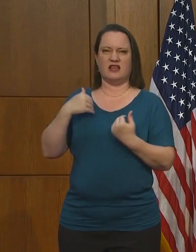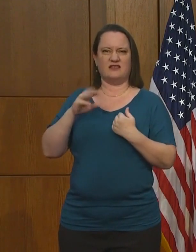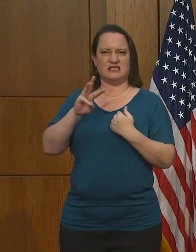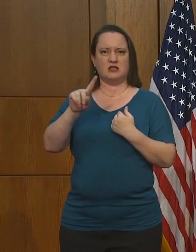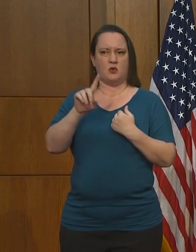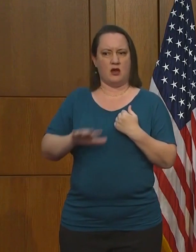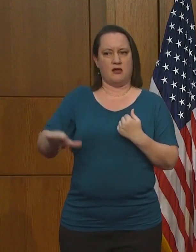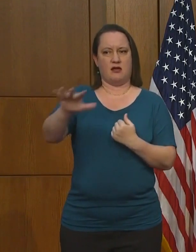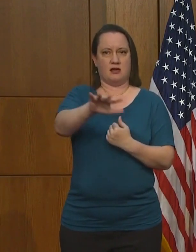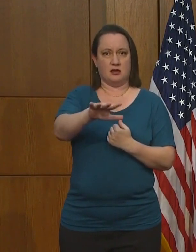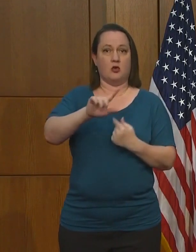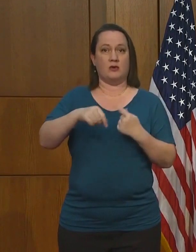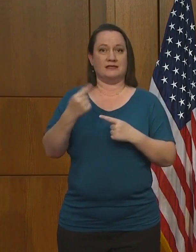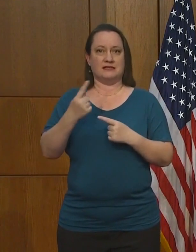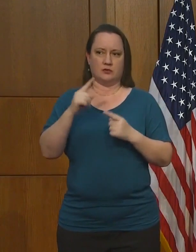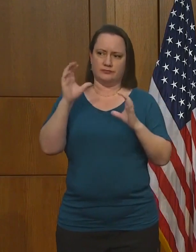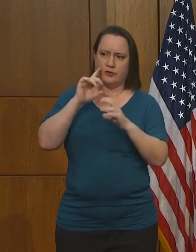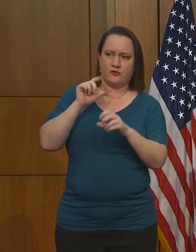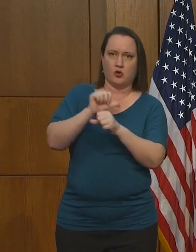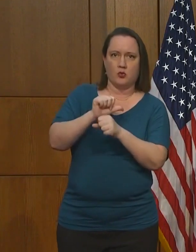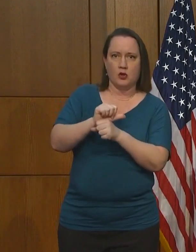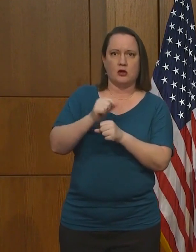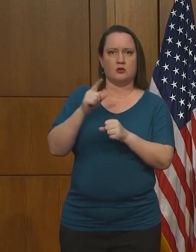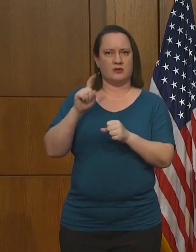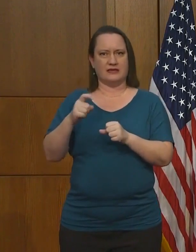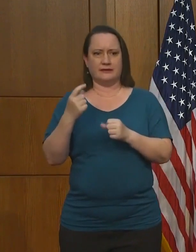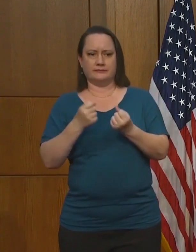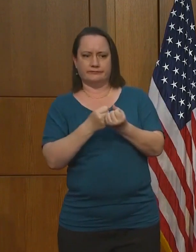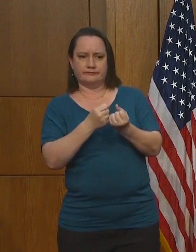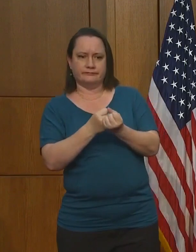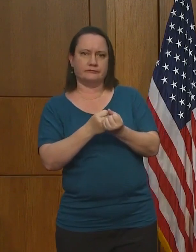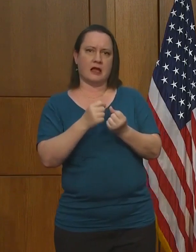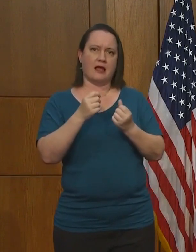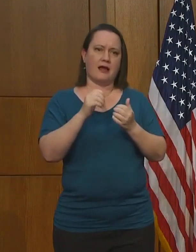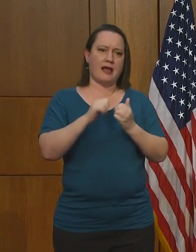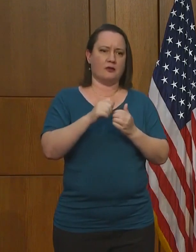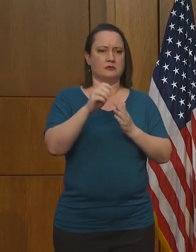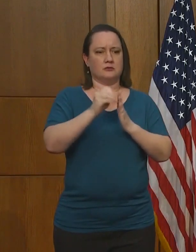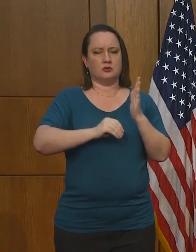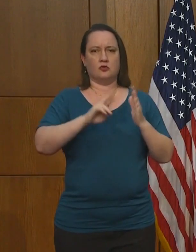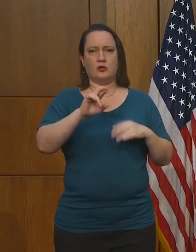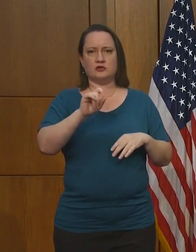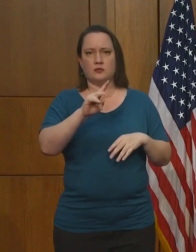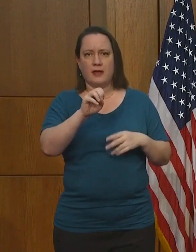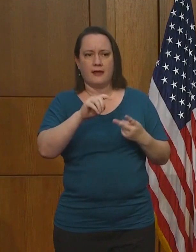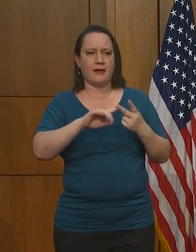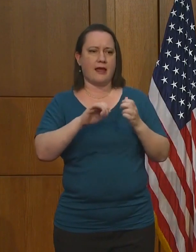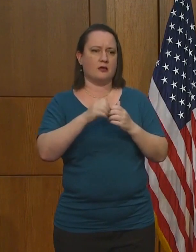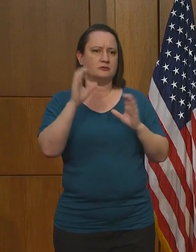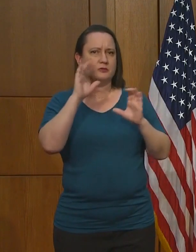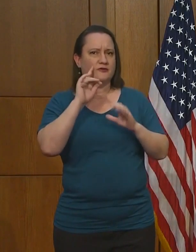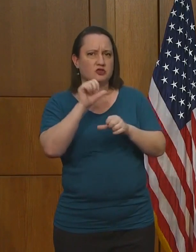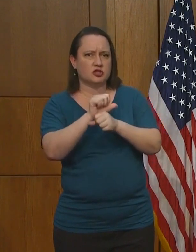SIXTY ONE OF AND I WANT TO MAKE SURE THAT VIRGINIANS WHEN THEY DO WORK SURGE OF THERE SOMEONE THERE. MAKE SURE THAT THE HOLDER HANDED HELP ON WITH